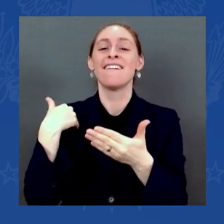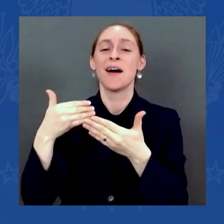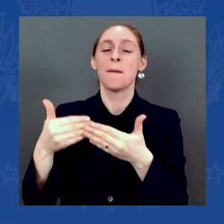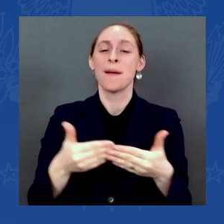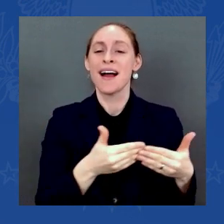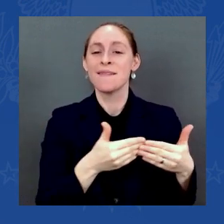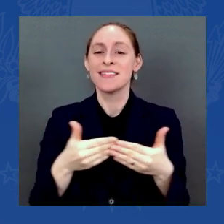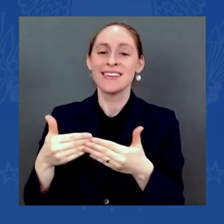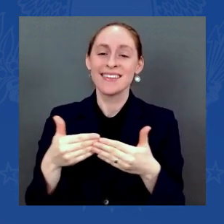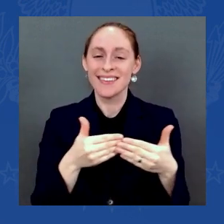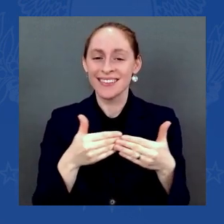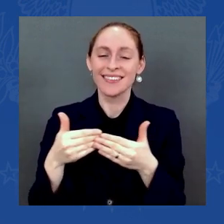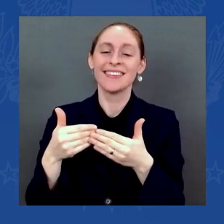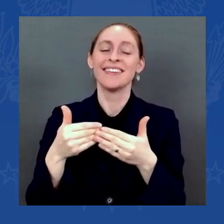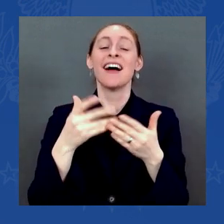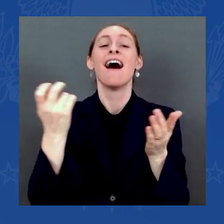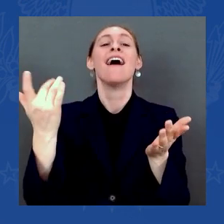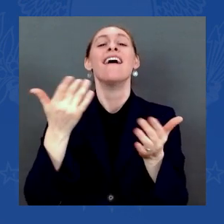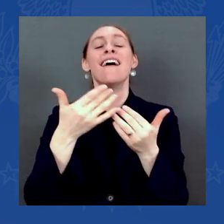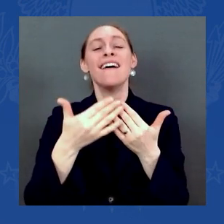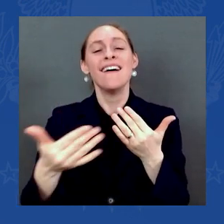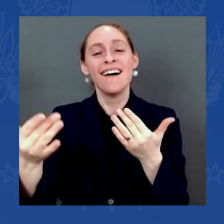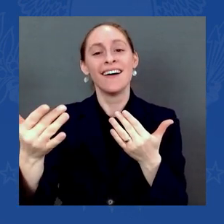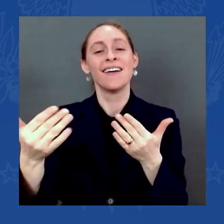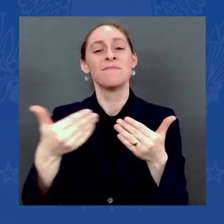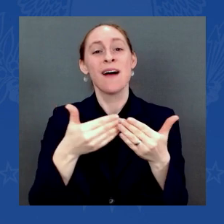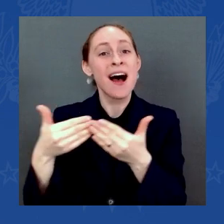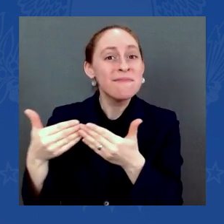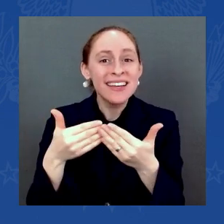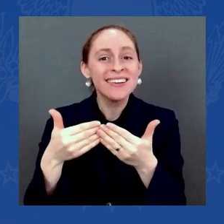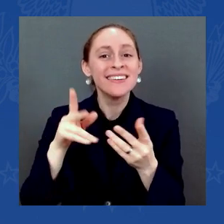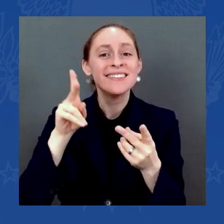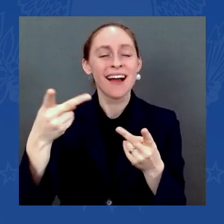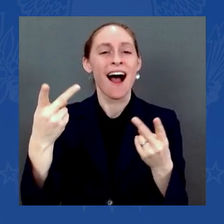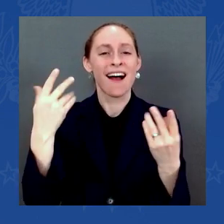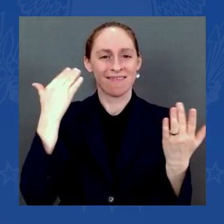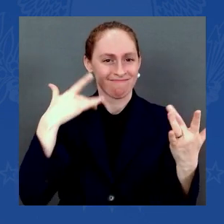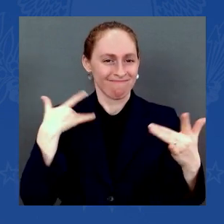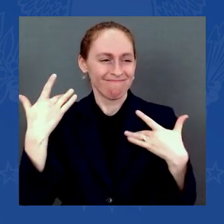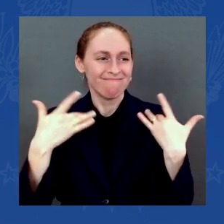perhaps a run for elective office home in Illinois -- at home in Illinois, or working for this White House;